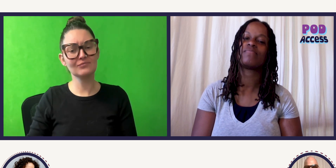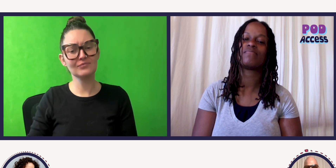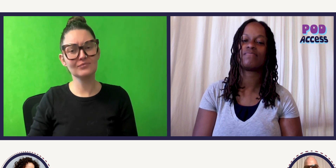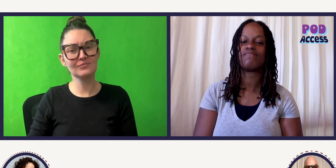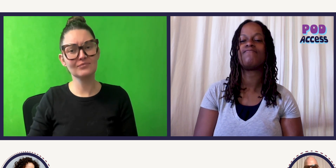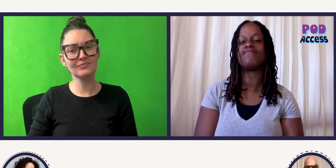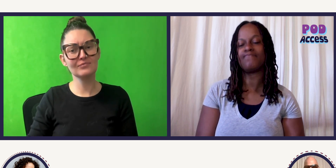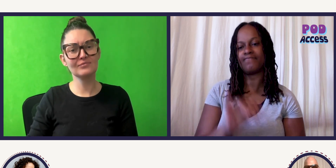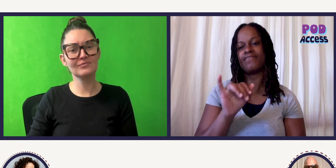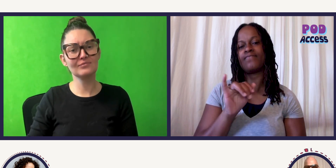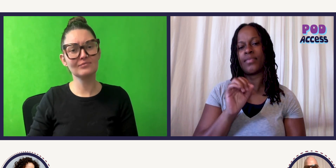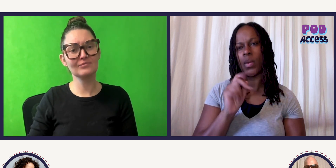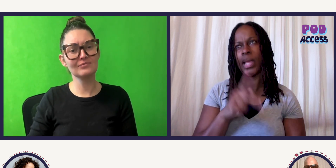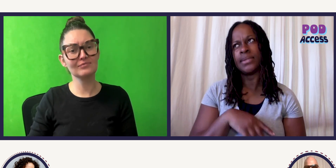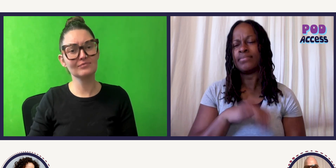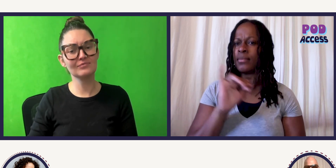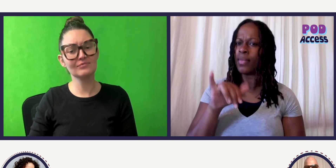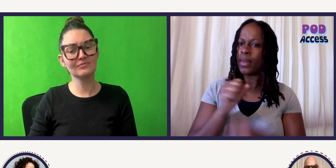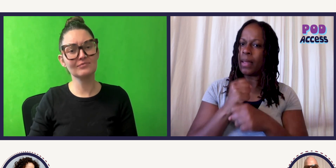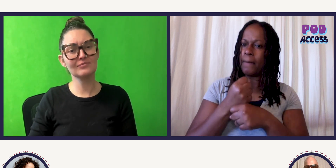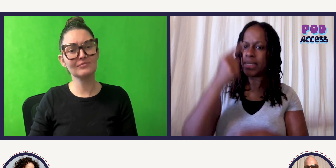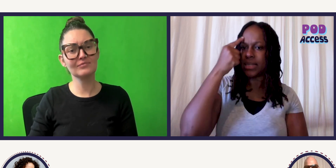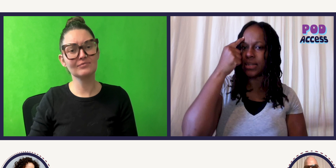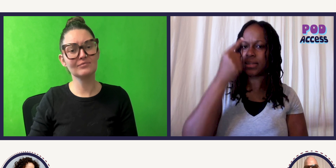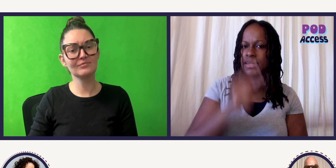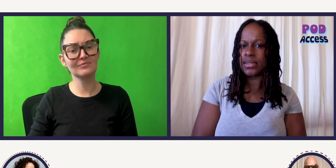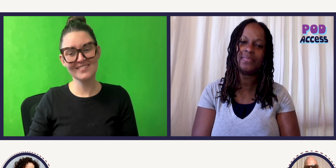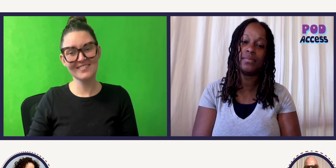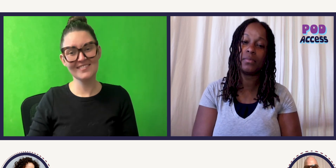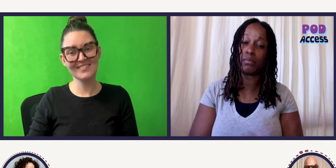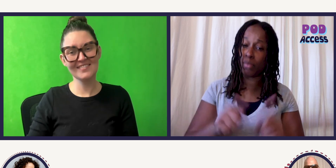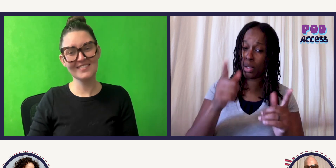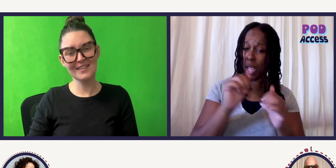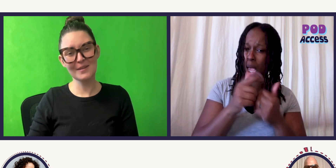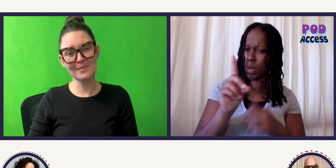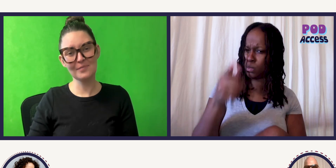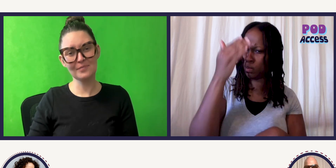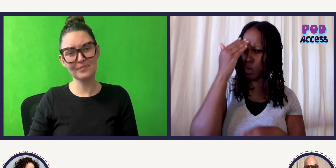Hmm. Okay, that makes sense. But how do you know it works?